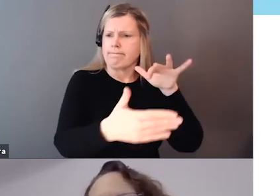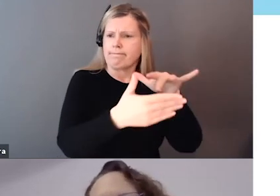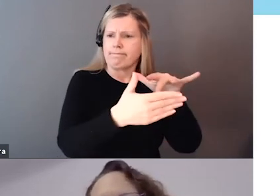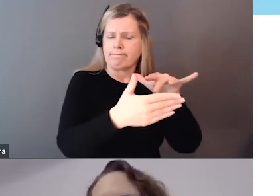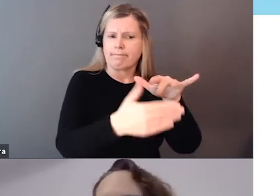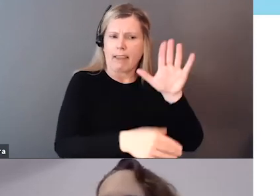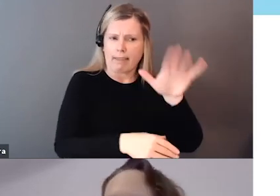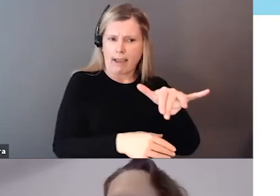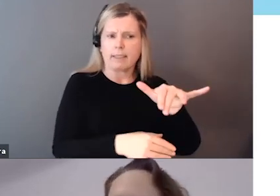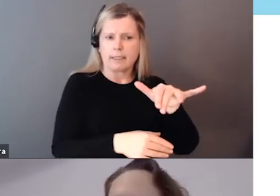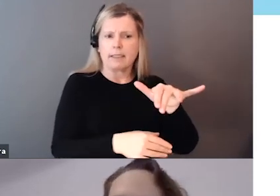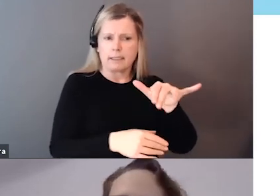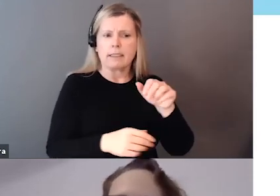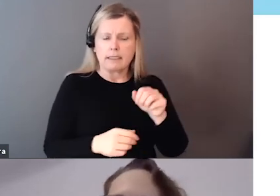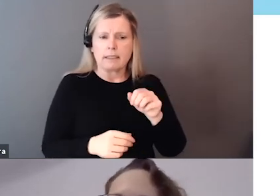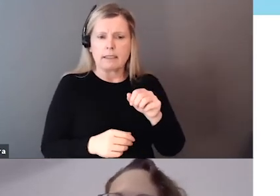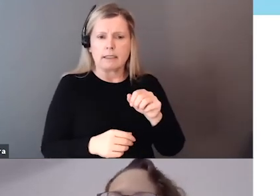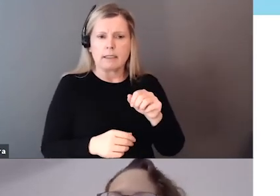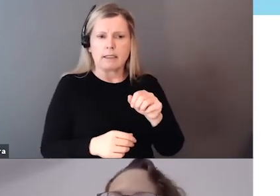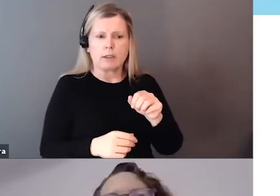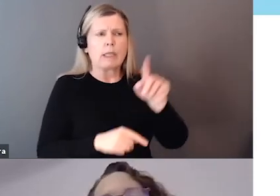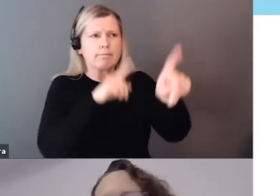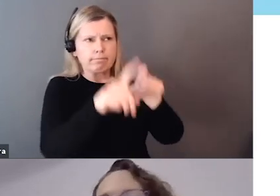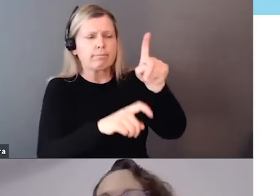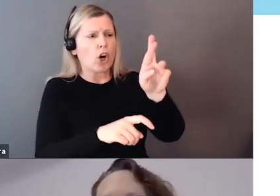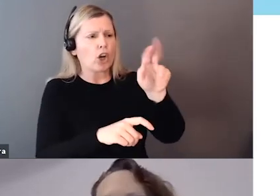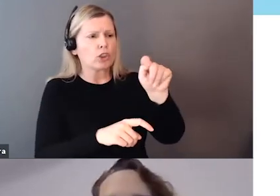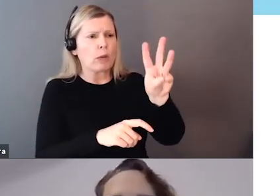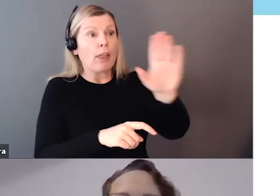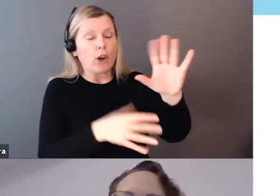about the return-to-work coordinators and their own experiences being coordinators.